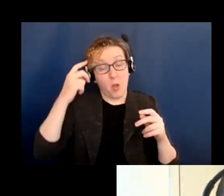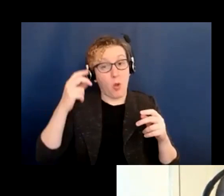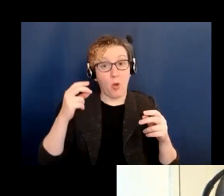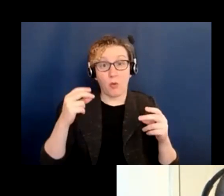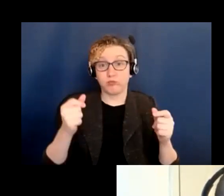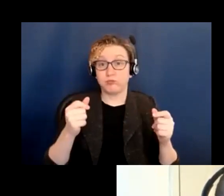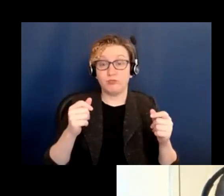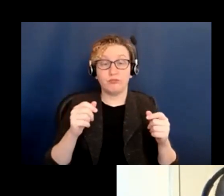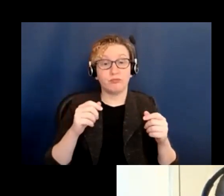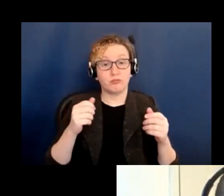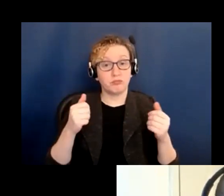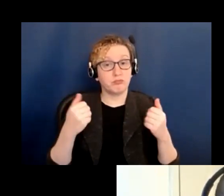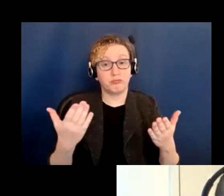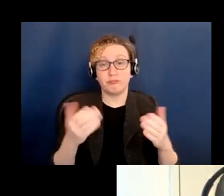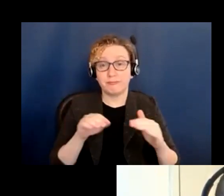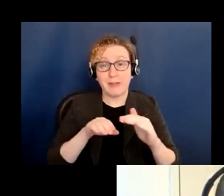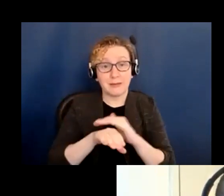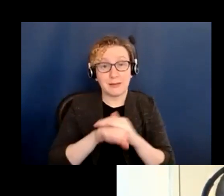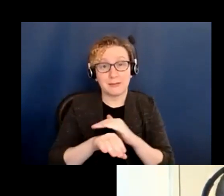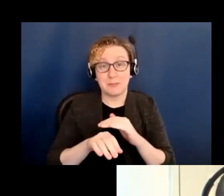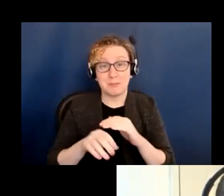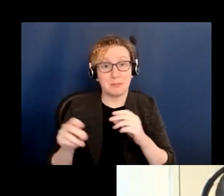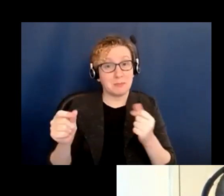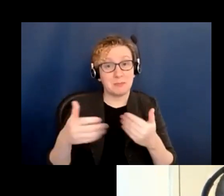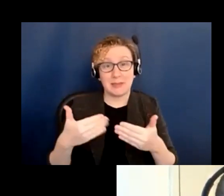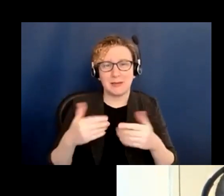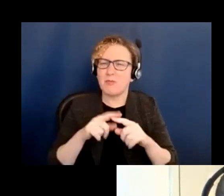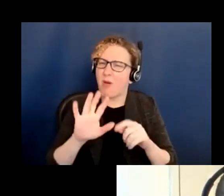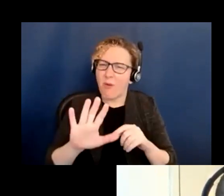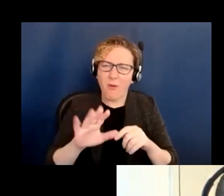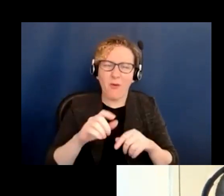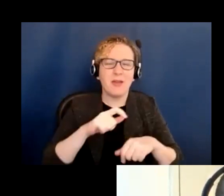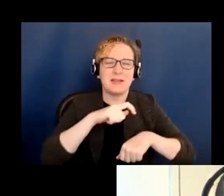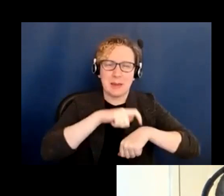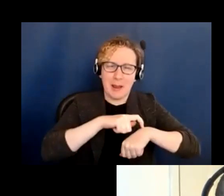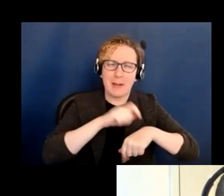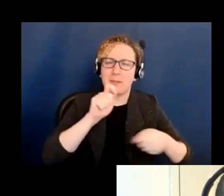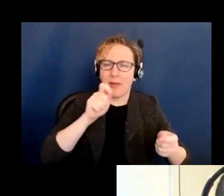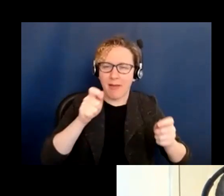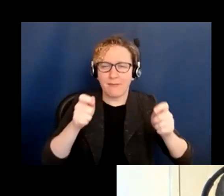The goal of the panel discussion is to illustrate to you how that evolution takes place.